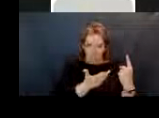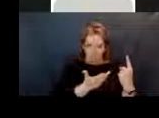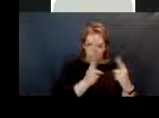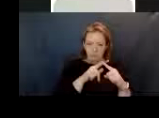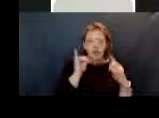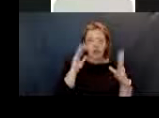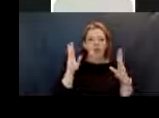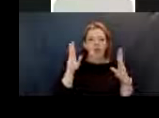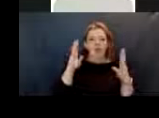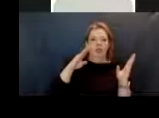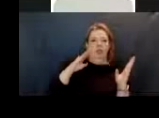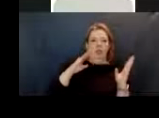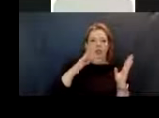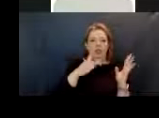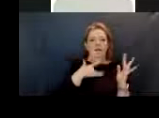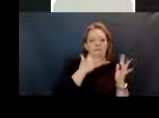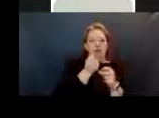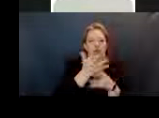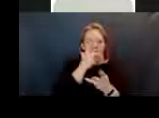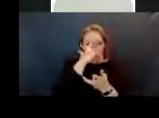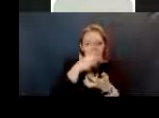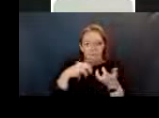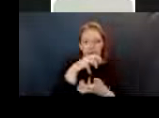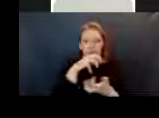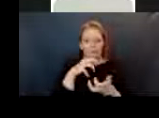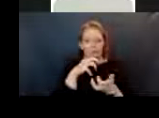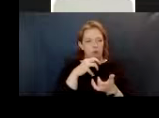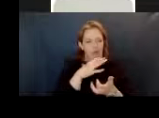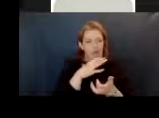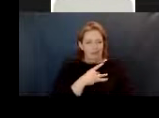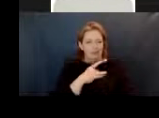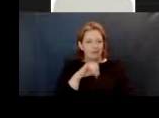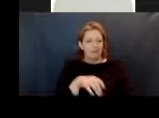The confusion of it.